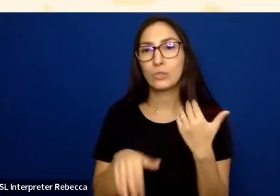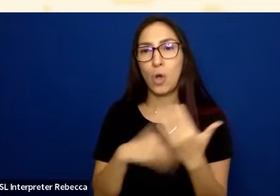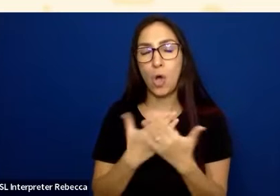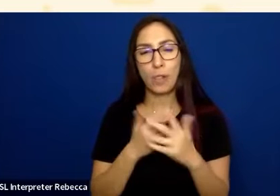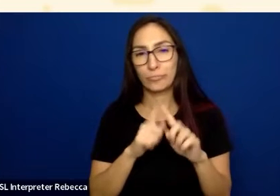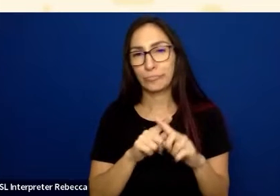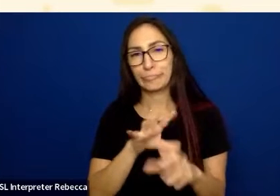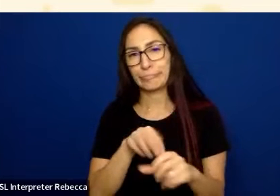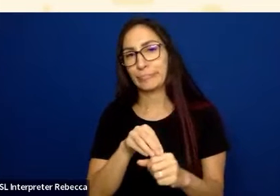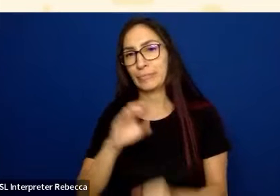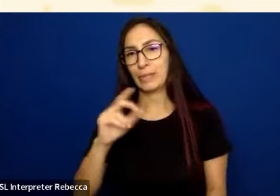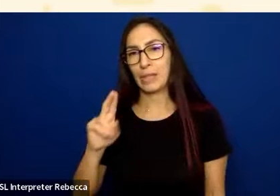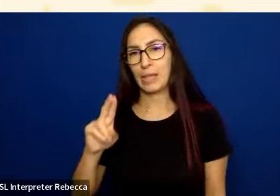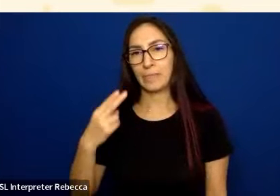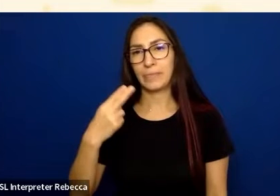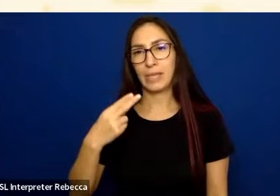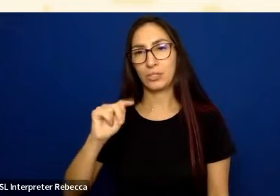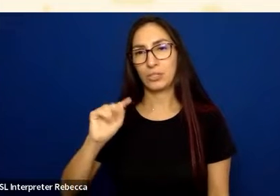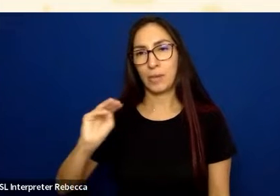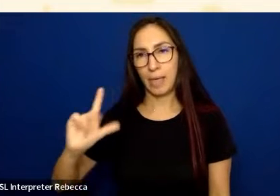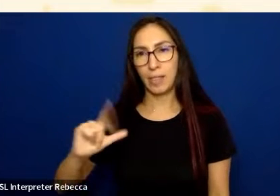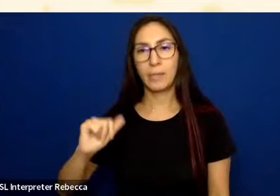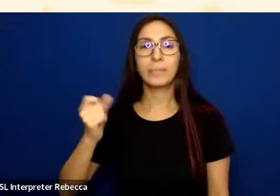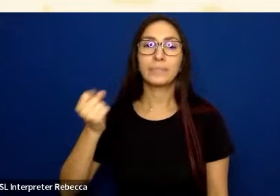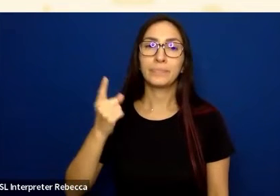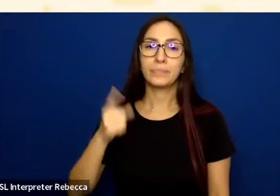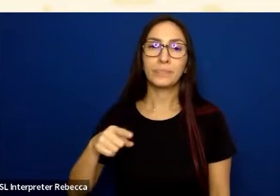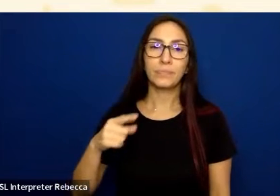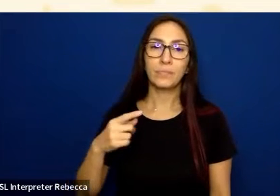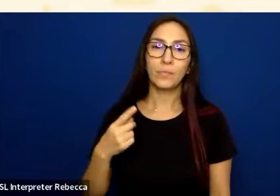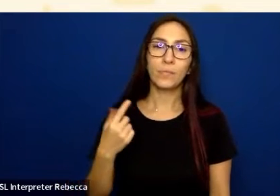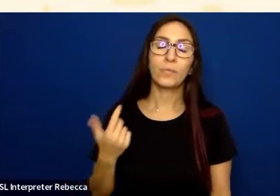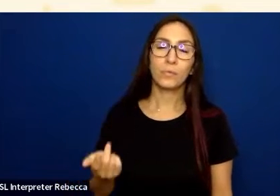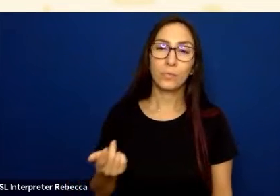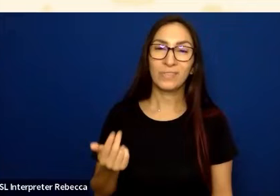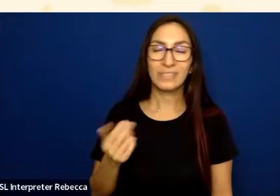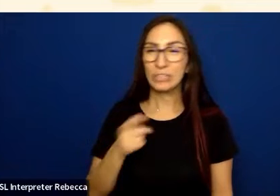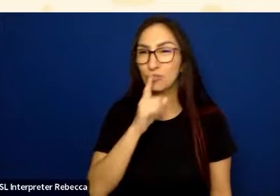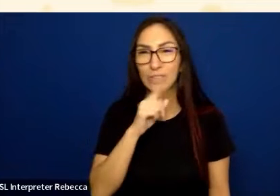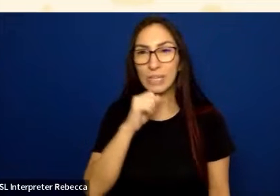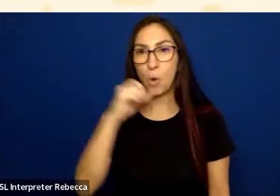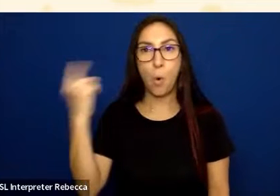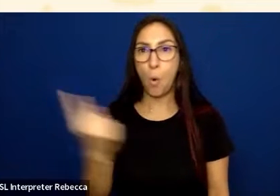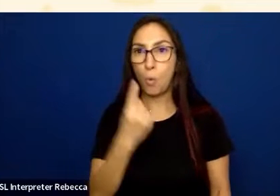But you and I all know that it is not always possible to use native HTML markup.